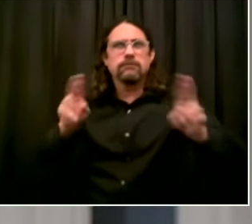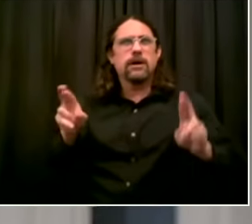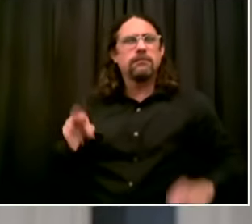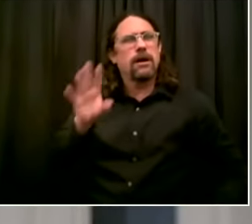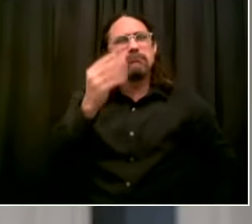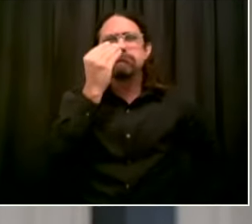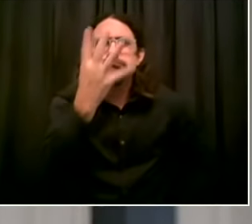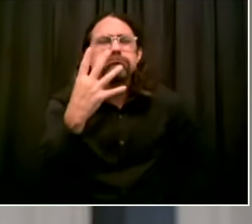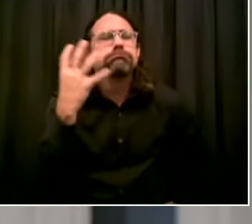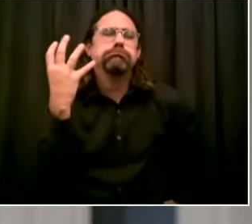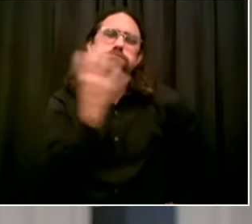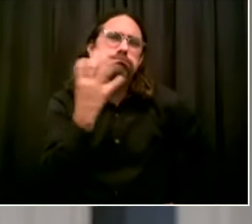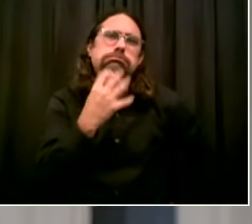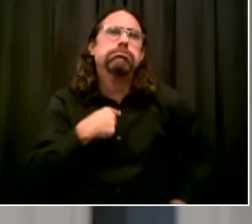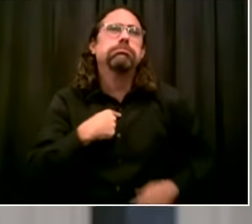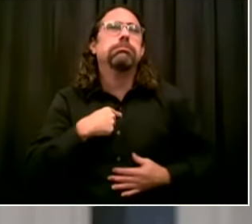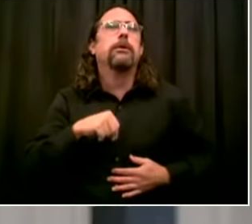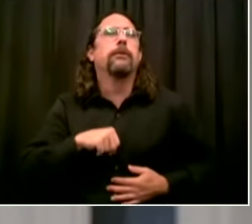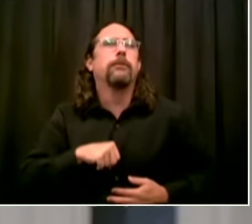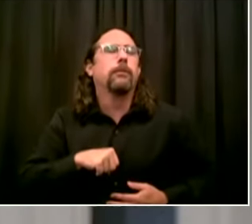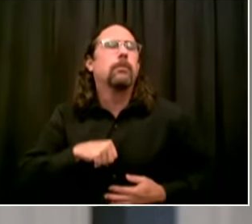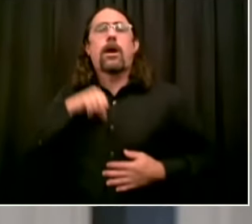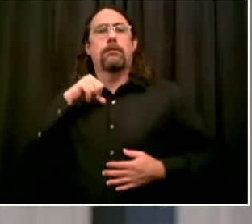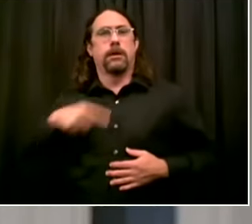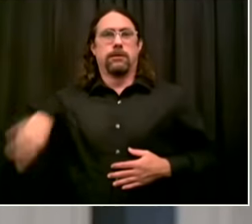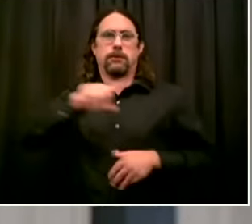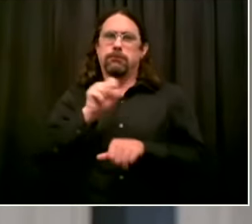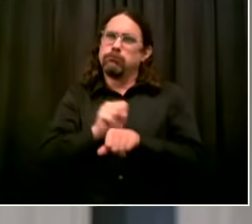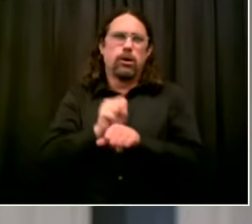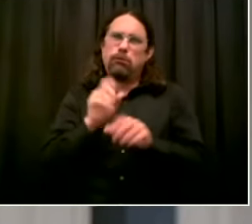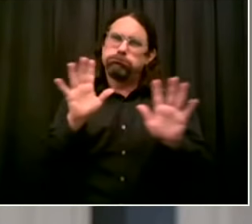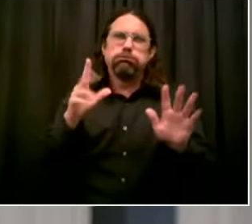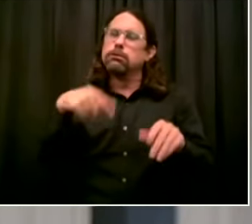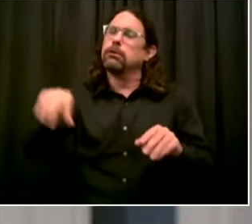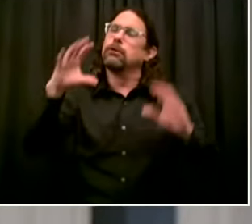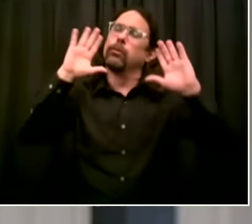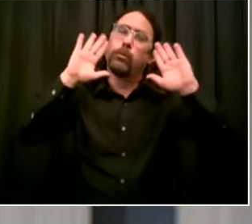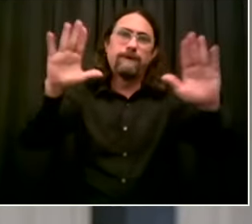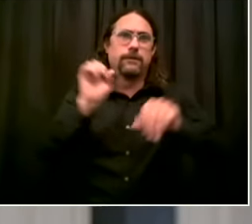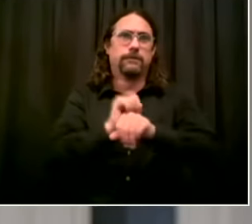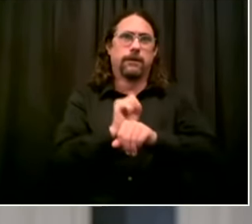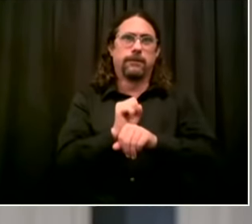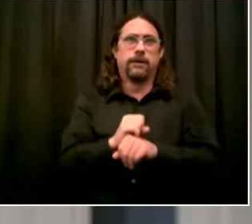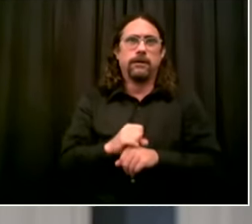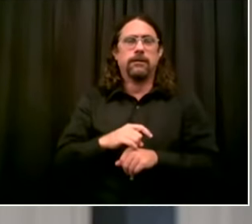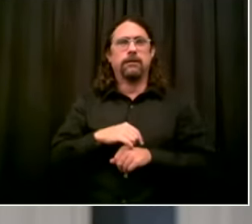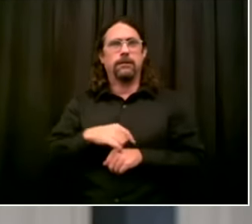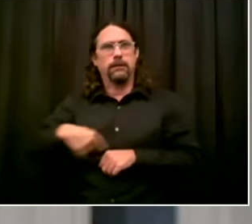THAT WE WERE IN AN ABSOLUTELY UNPRECEDENTED SITUATINO. IN THASCENARI WE COULD HAVE ALL DONE BETTR.E